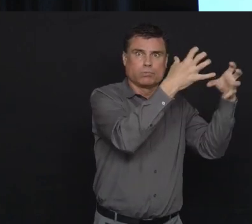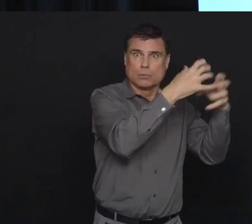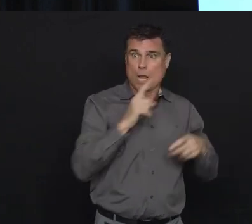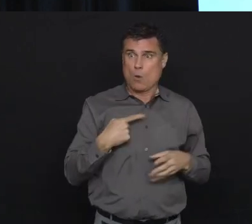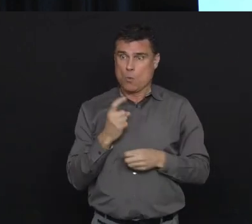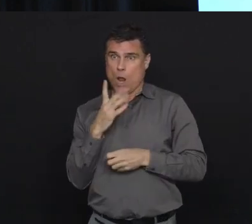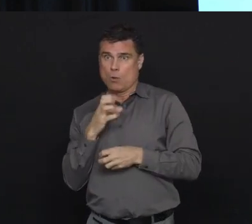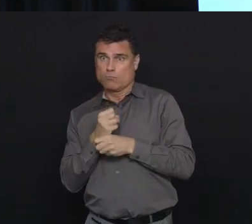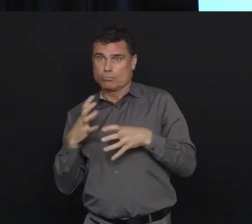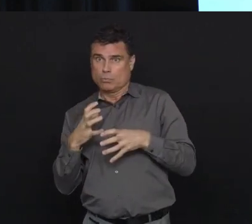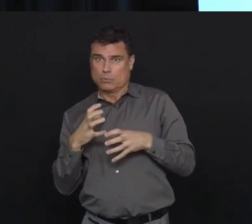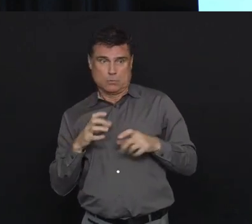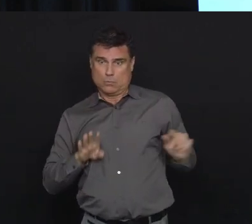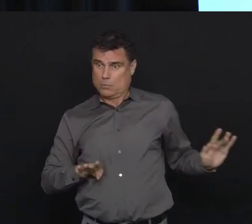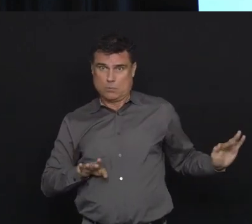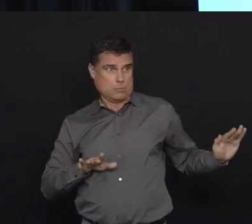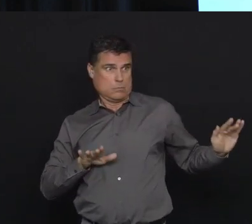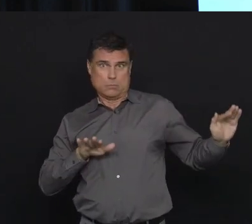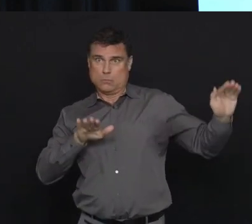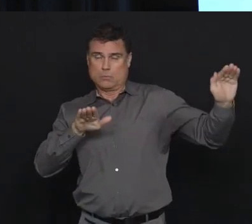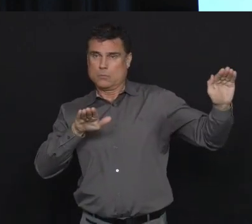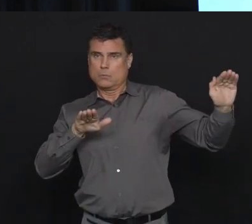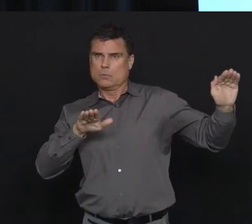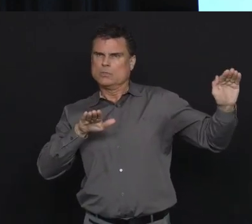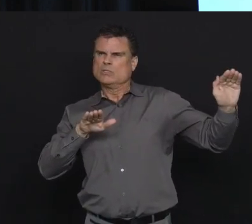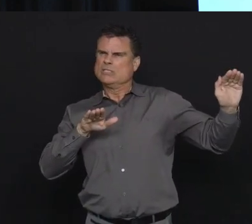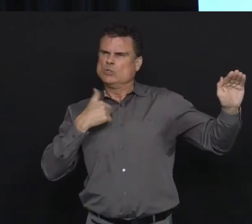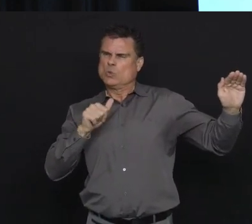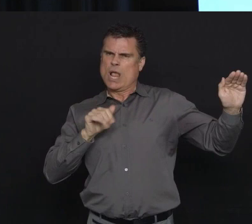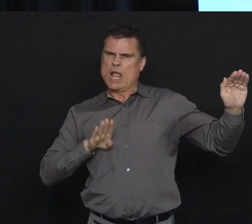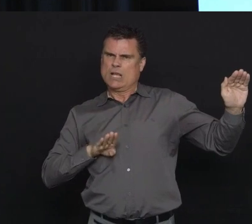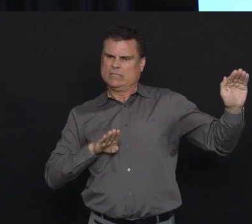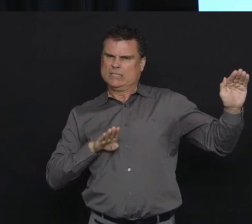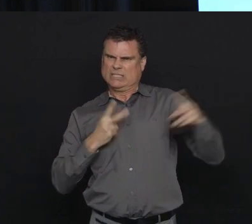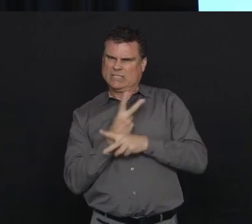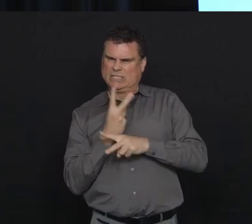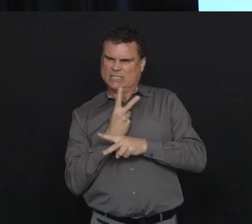100 cases or two cases per million,